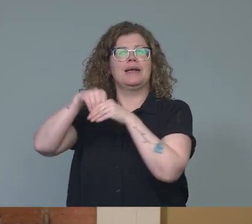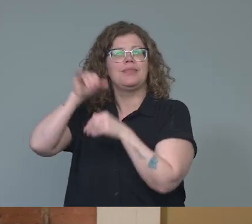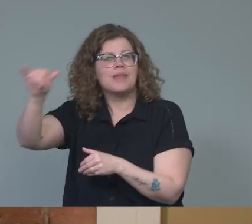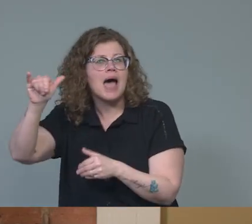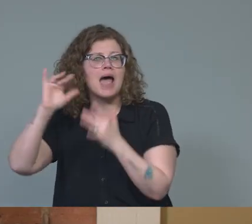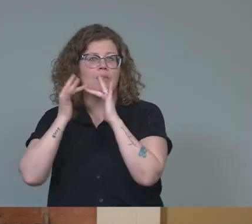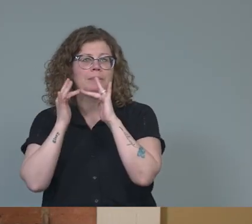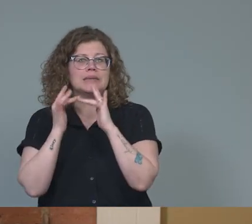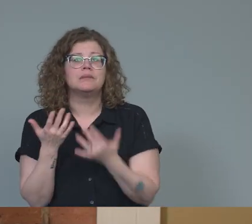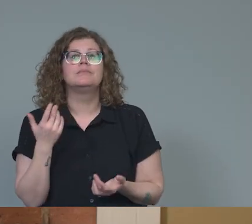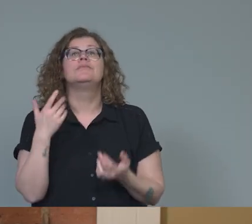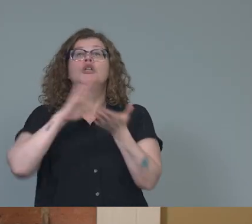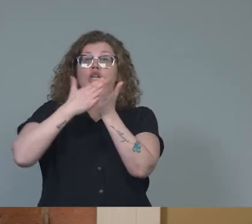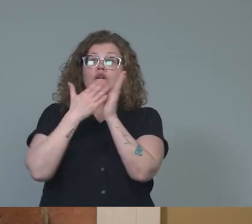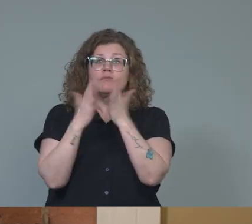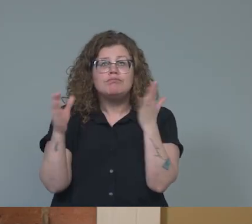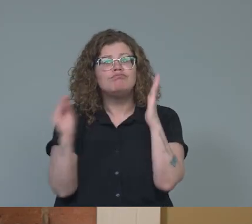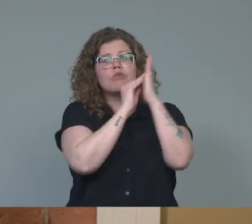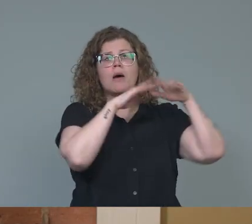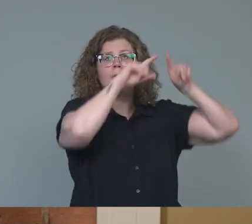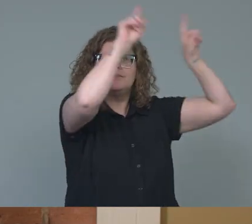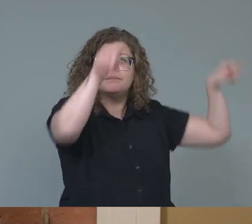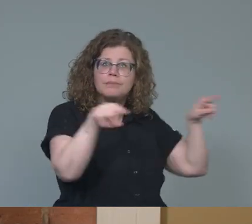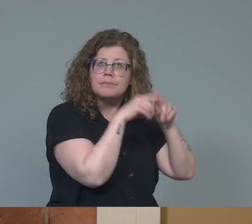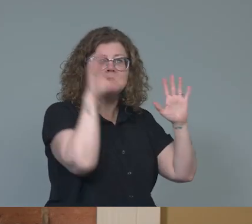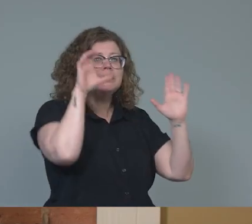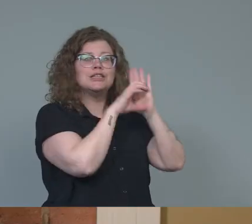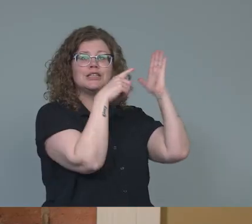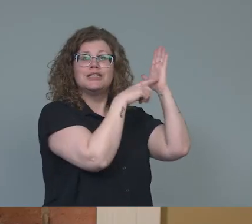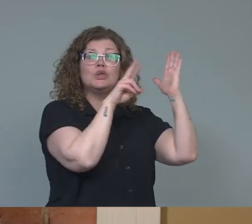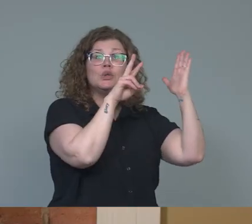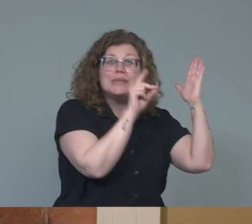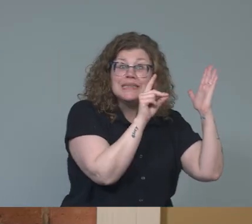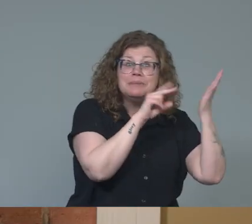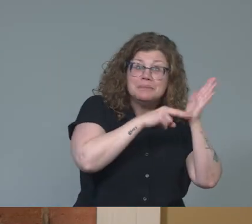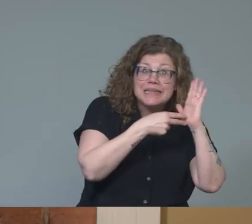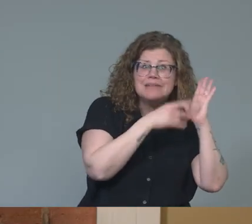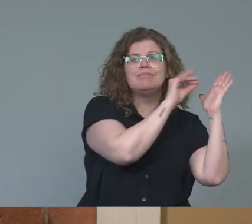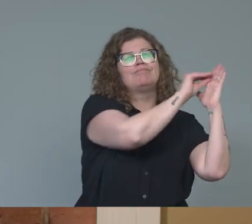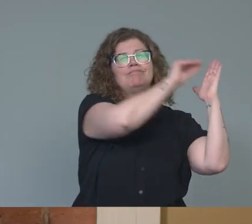Cultural Centre here in Calgary. This particular project was inspired by recipes, so they worked really hard